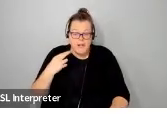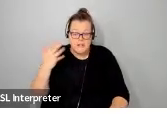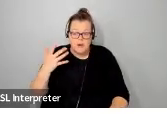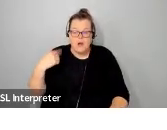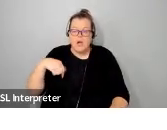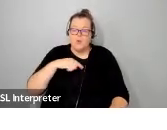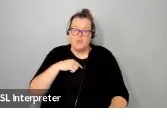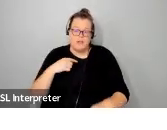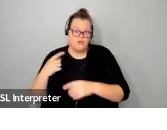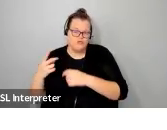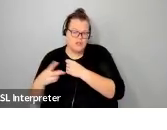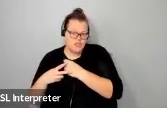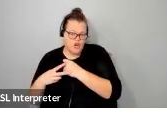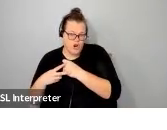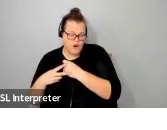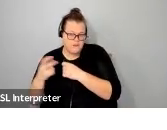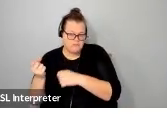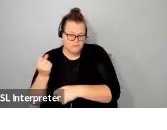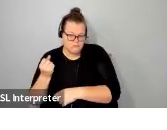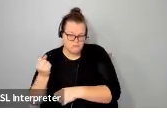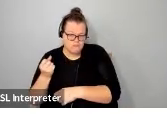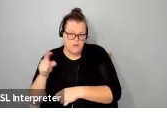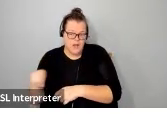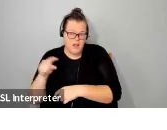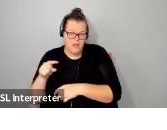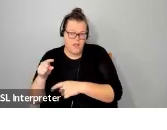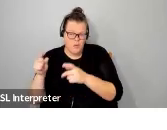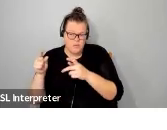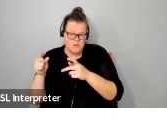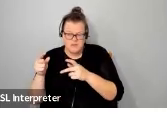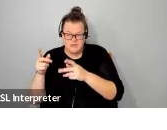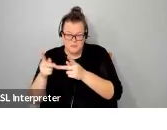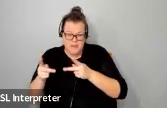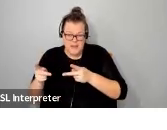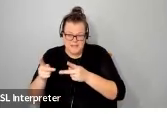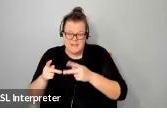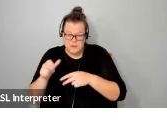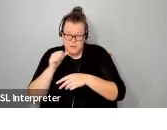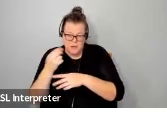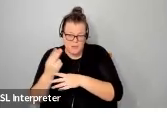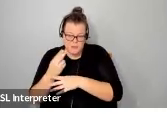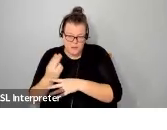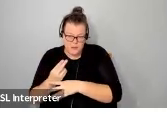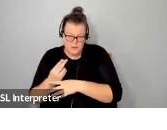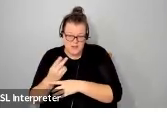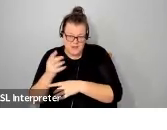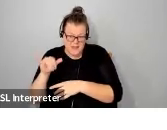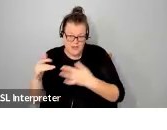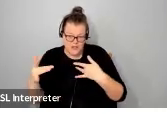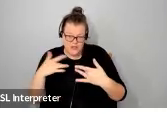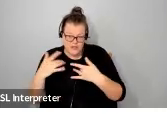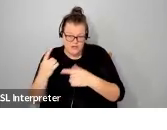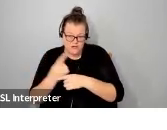capacity and then these positions, these slots go unused. Am I stating that correctly? That's right, Peter got you.